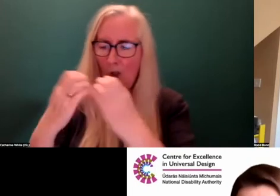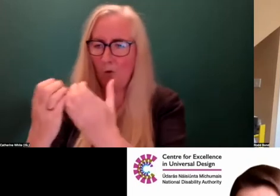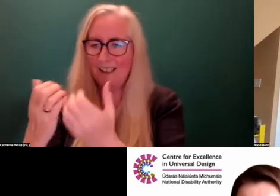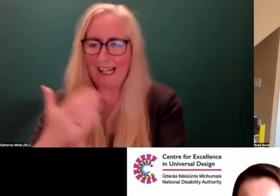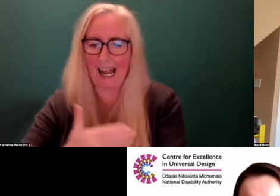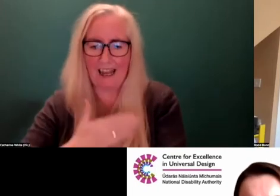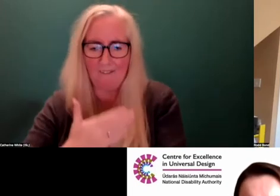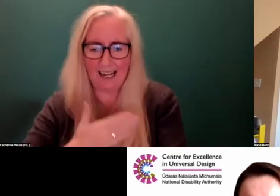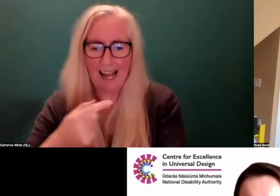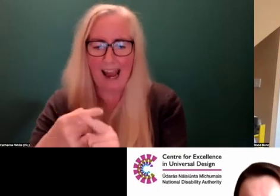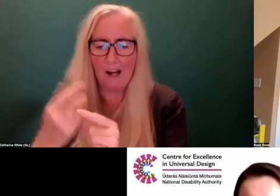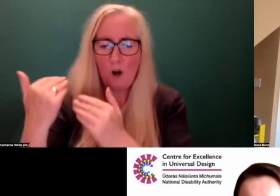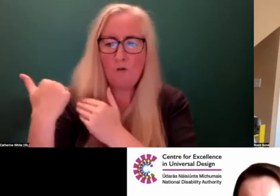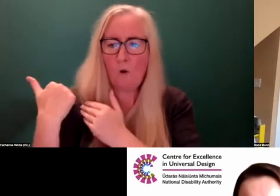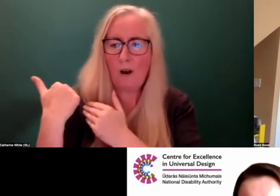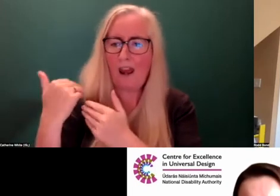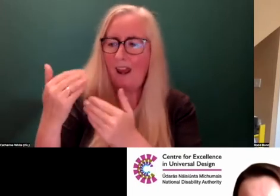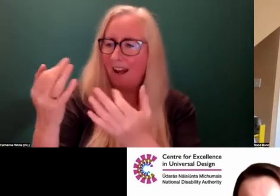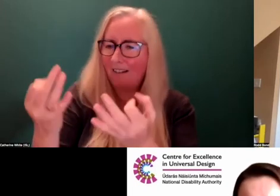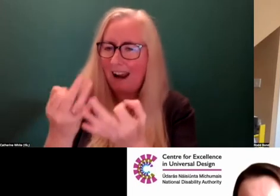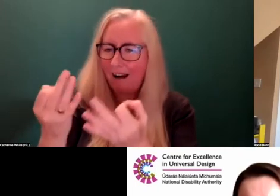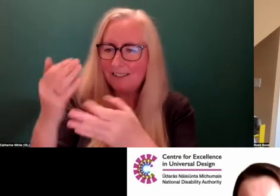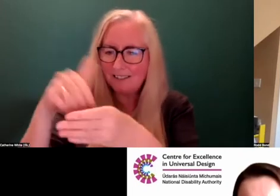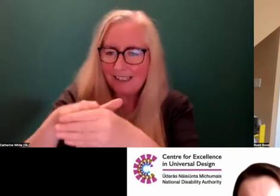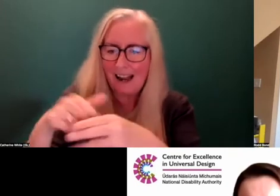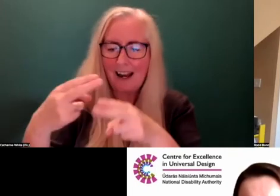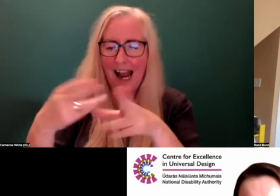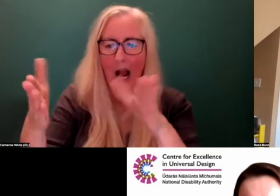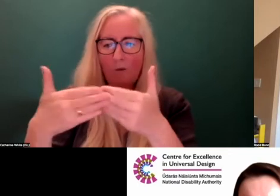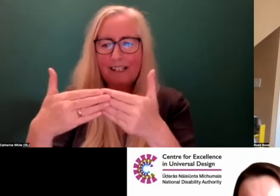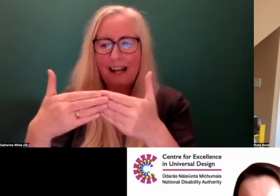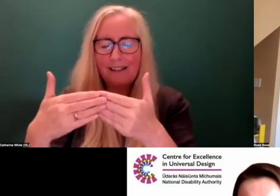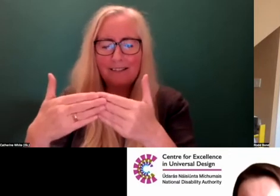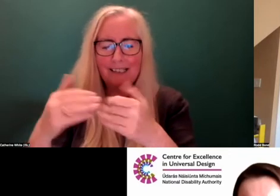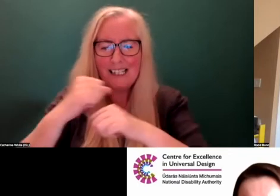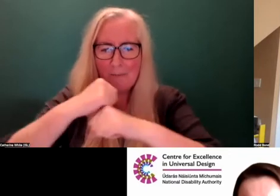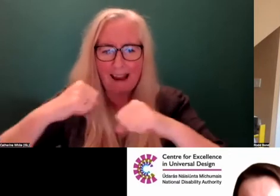community living and role of the garden and the external space.